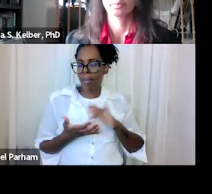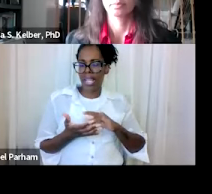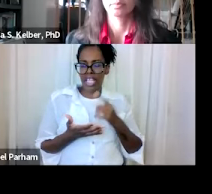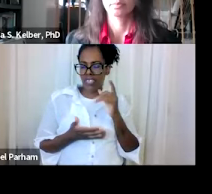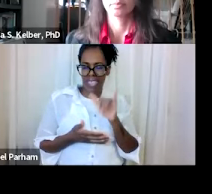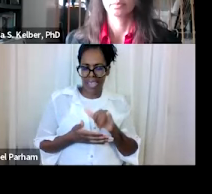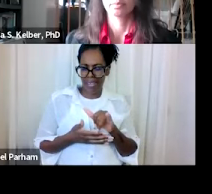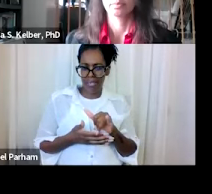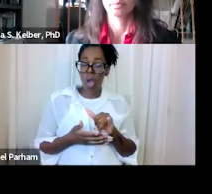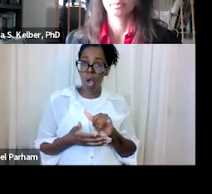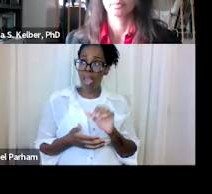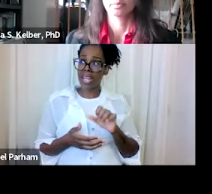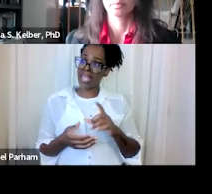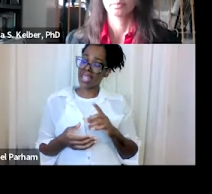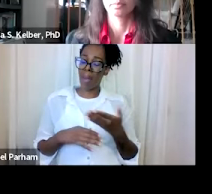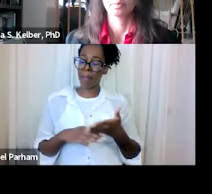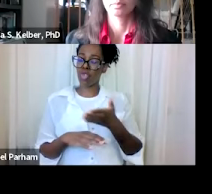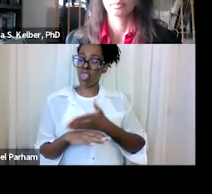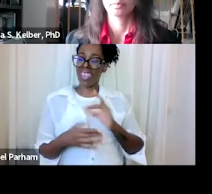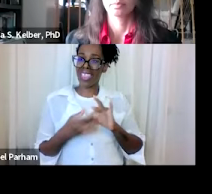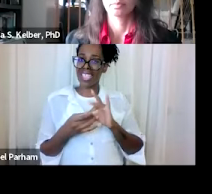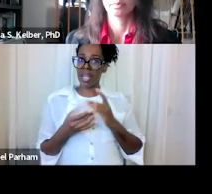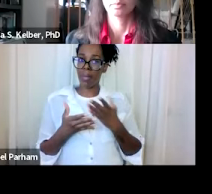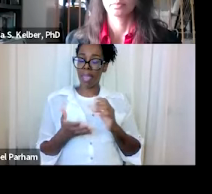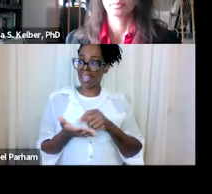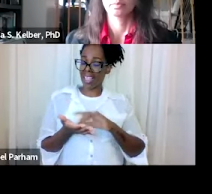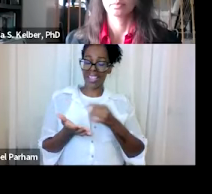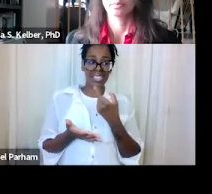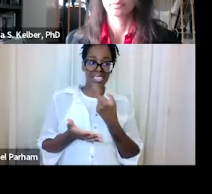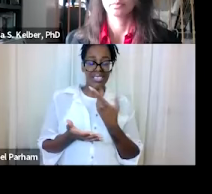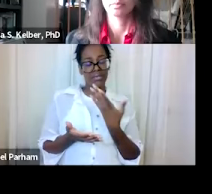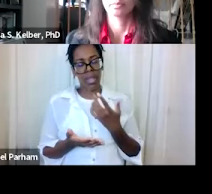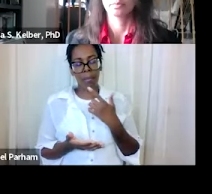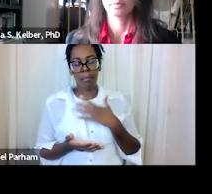to help me have a better relationship because my wife would probably make sure that I got some of those pills, right?